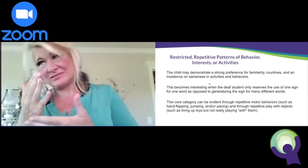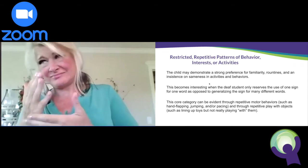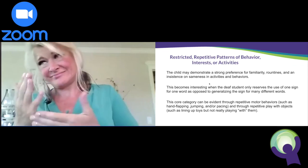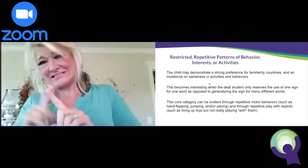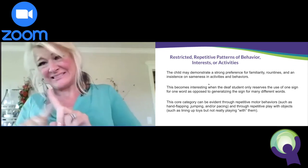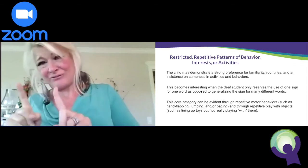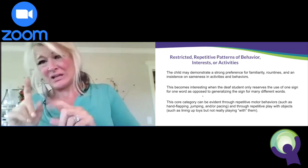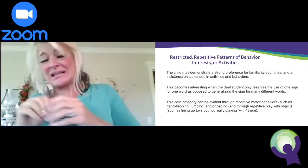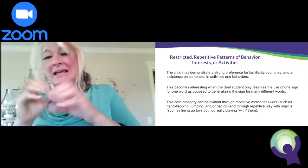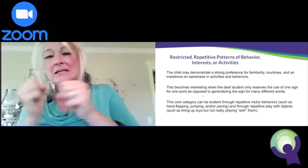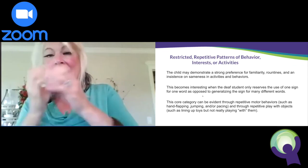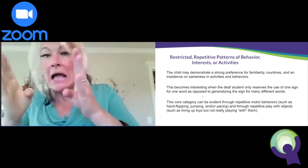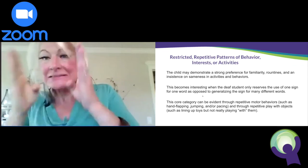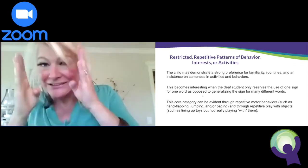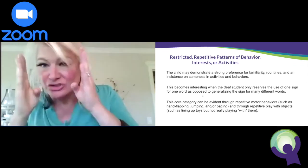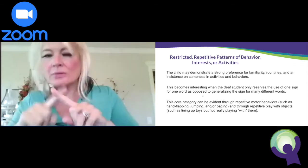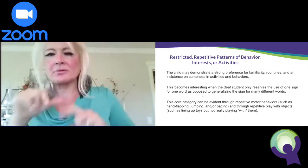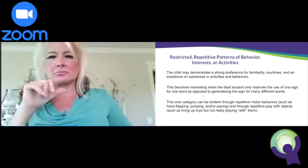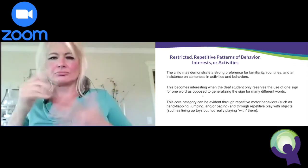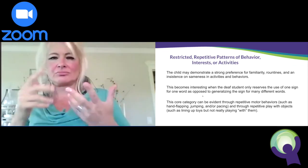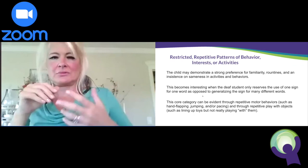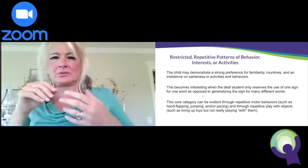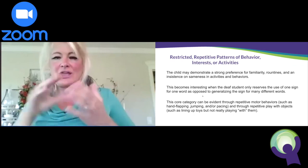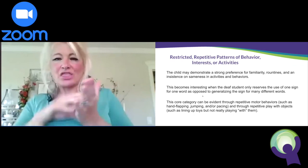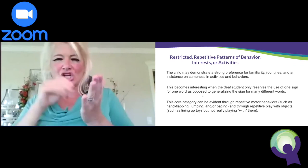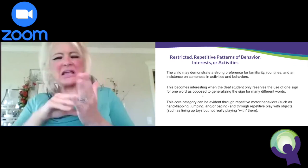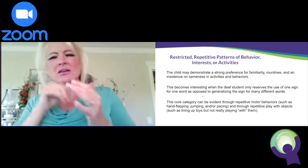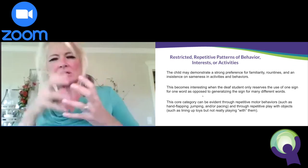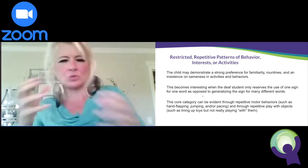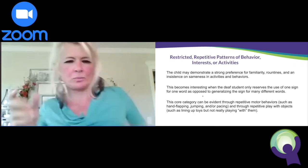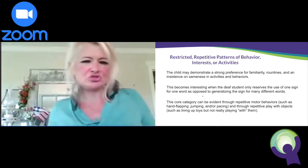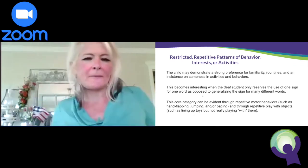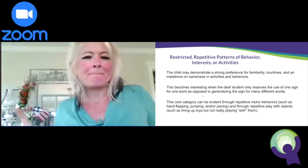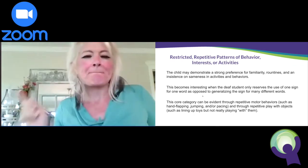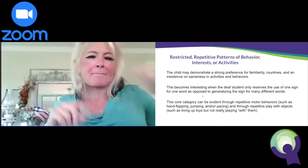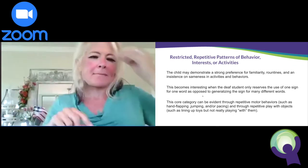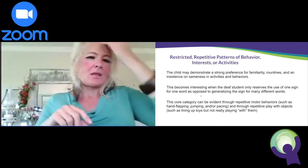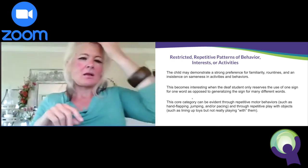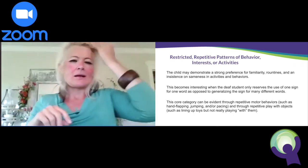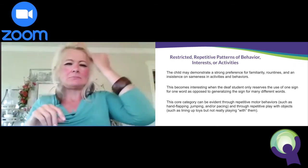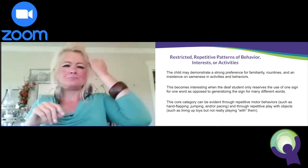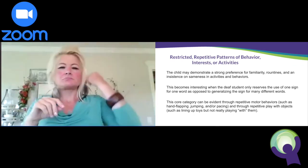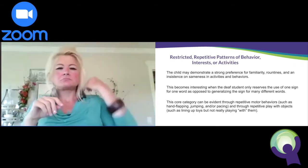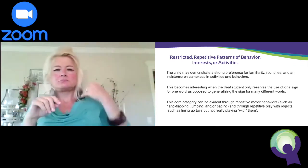maintain an appropriate assessment. If they're not able to focus your attention, maybe there's something else